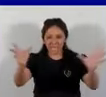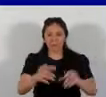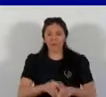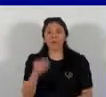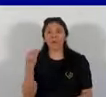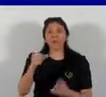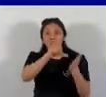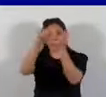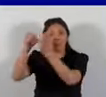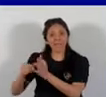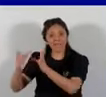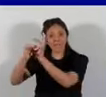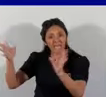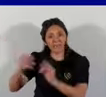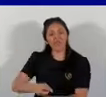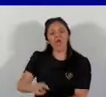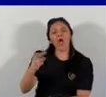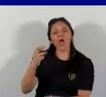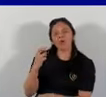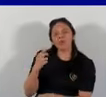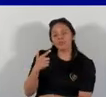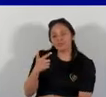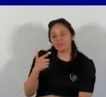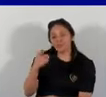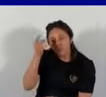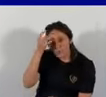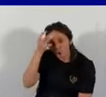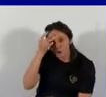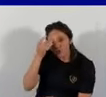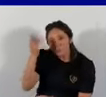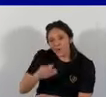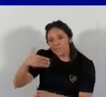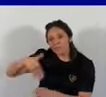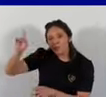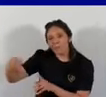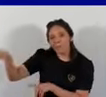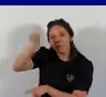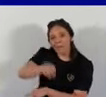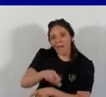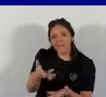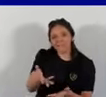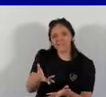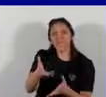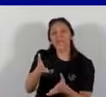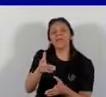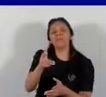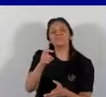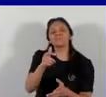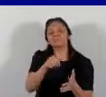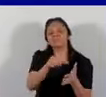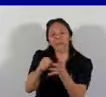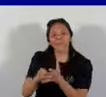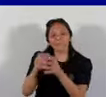To be the freest country in the world The freest countries are 12 times richer than the repressed